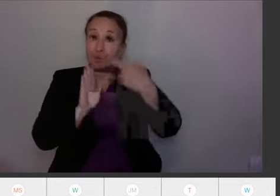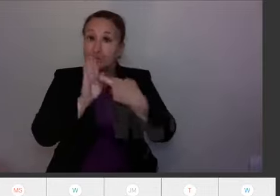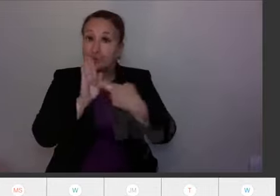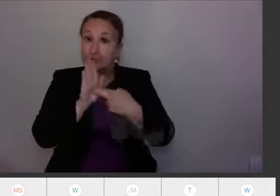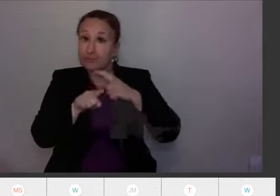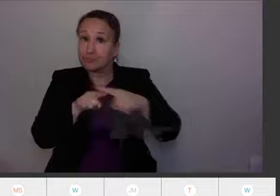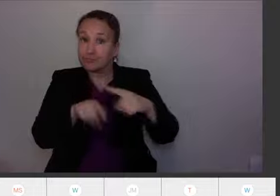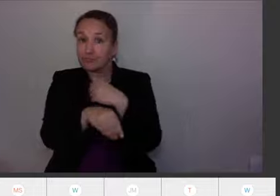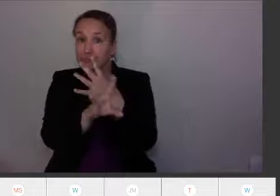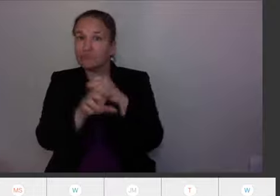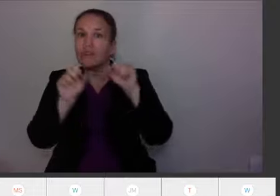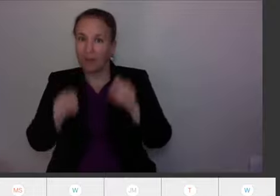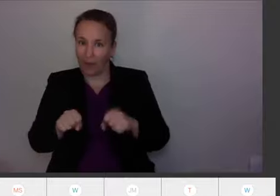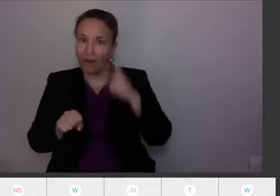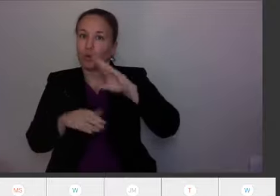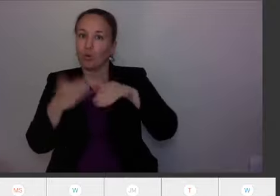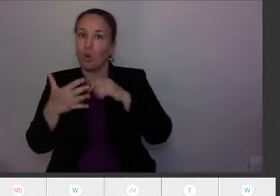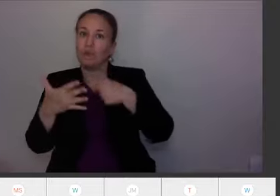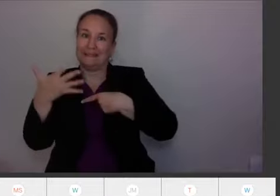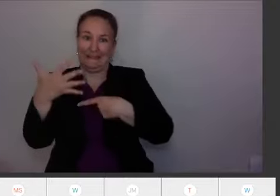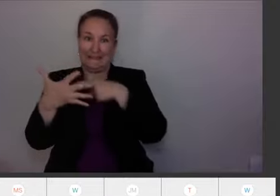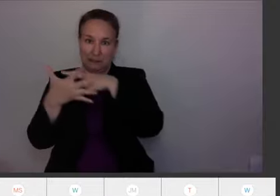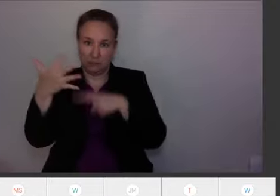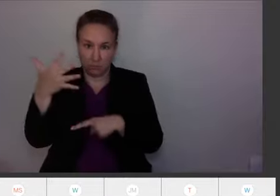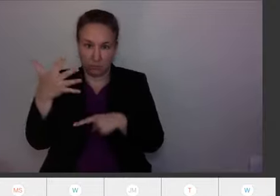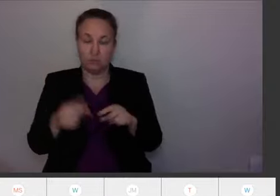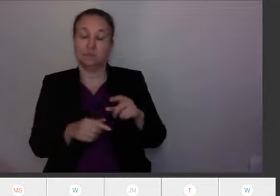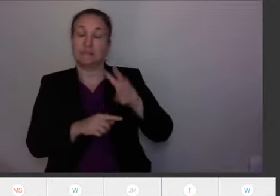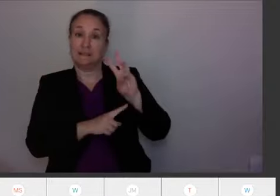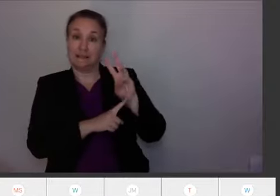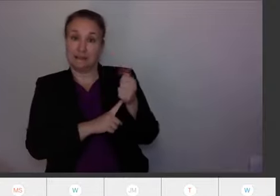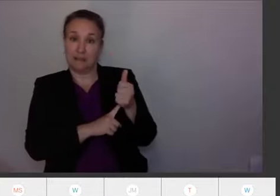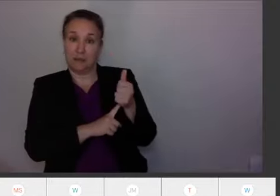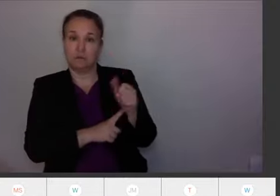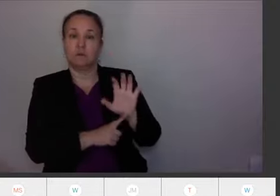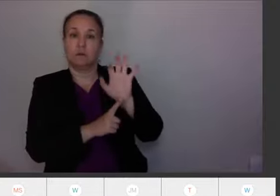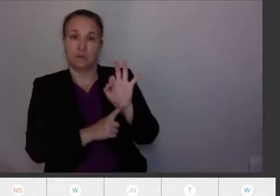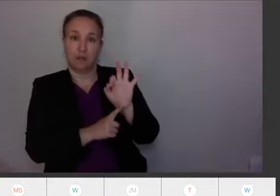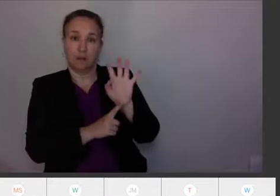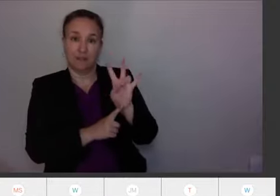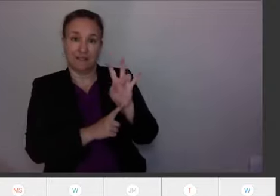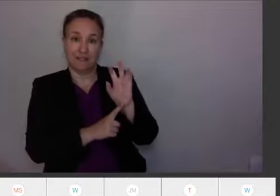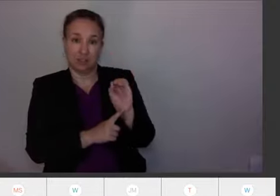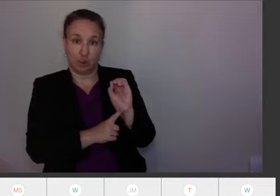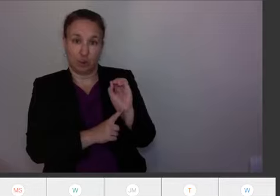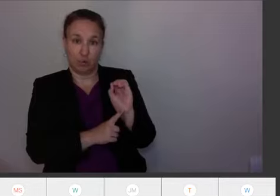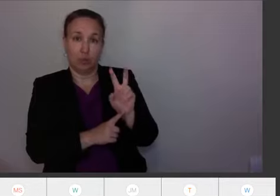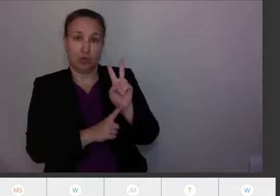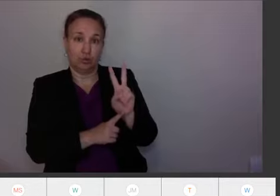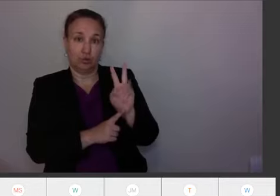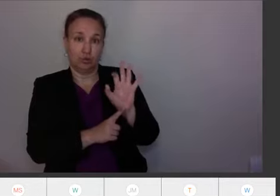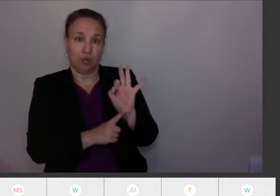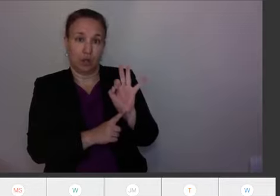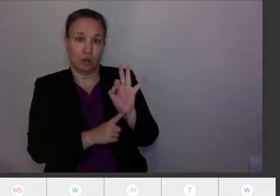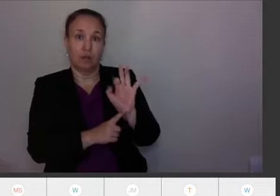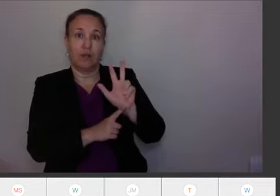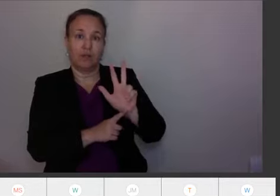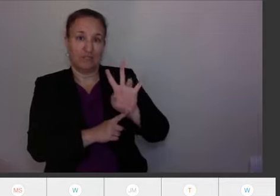all six sites at 610-970-2937